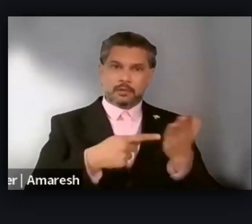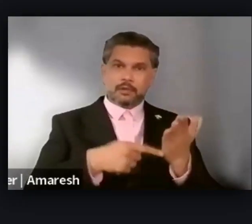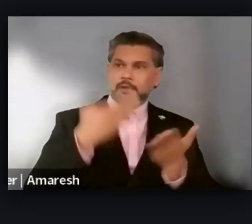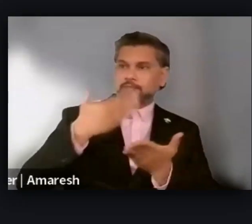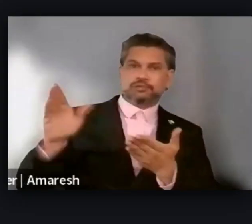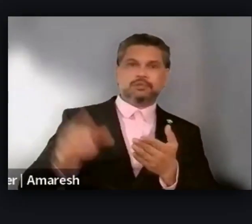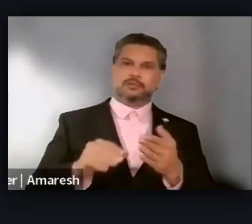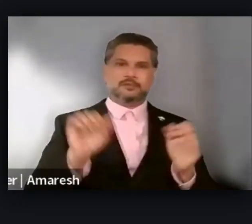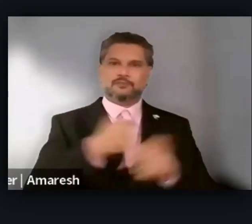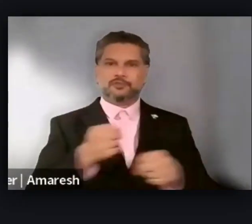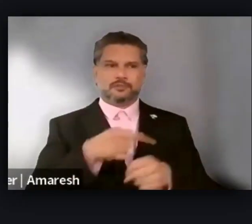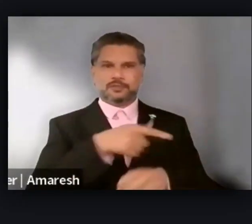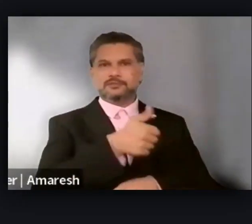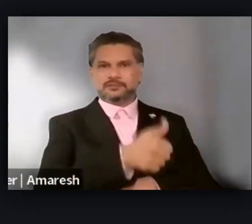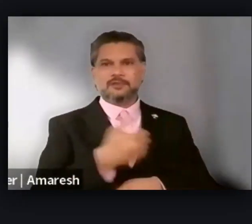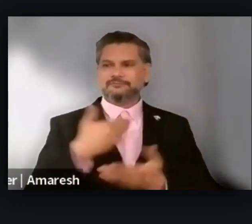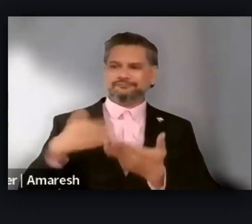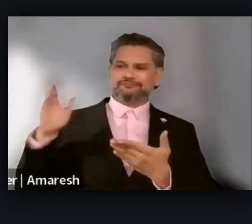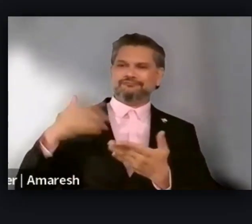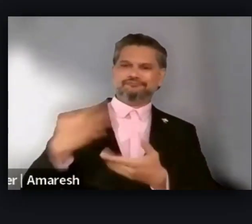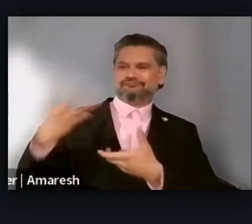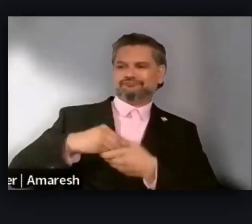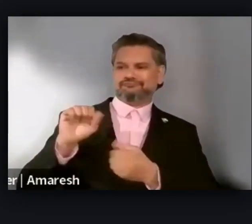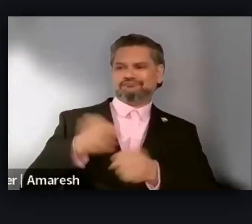not actively sending the people away from themselves.